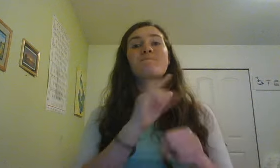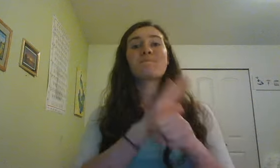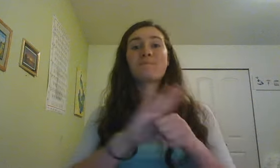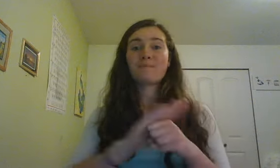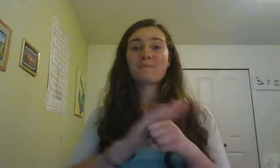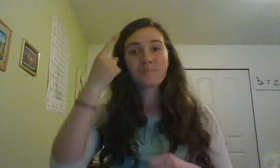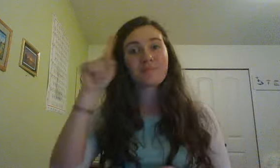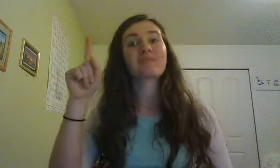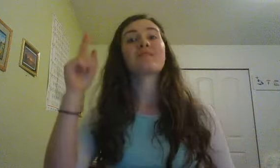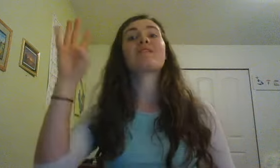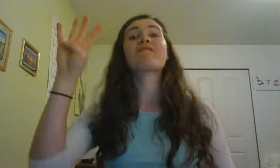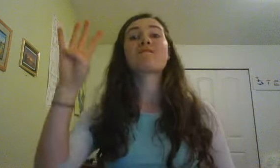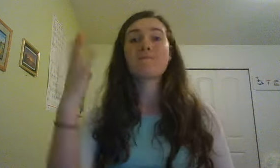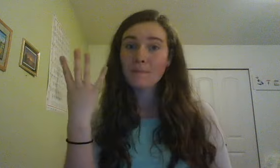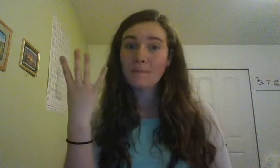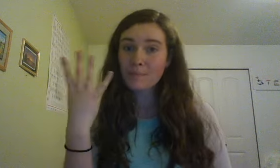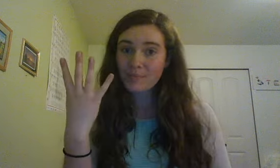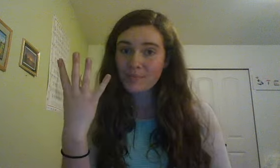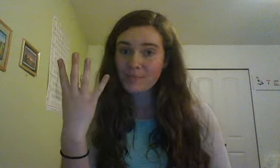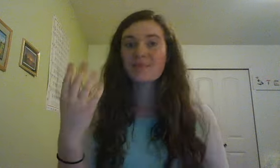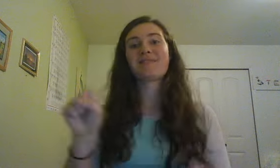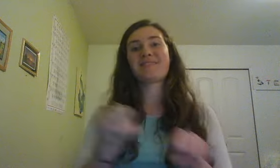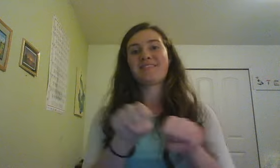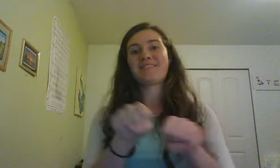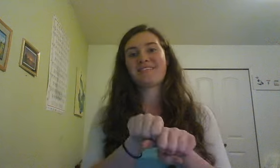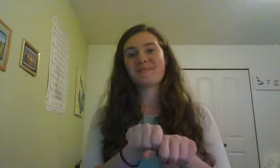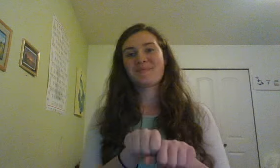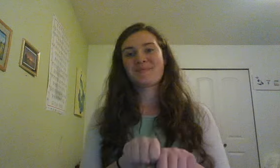This time, it was enough to buy leather for 4 pairs of shoes.